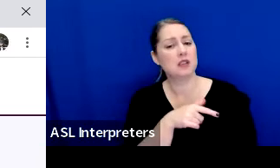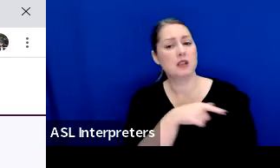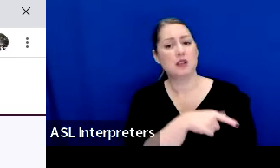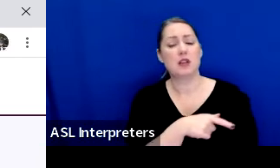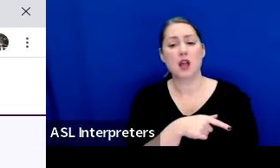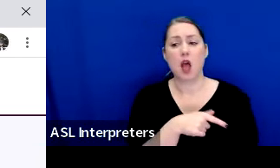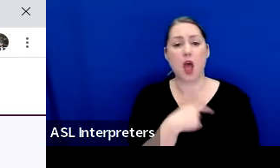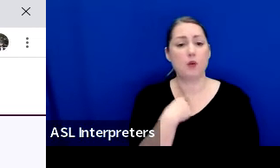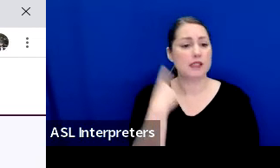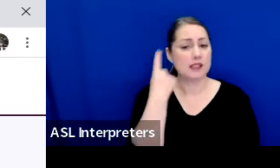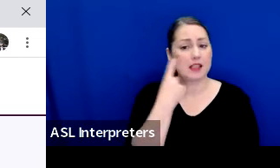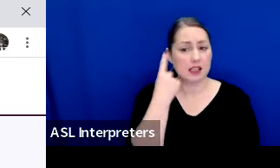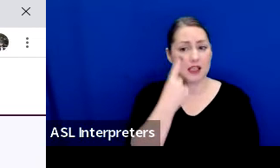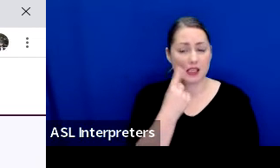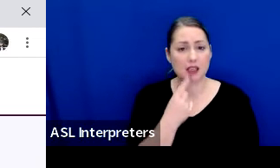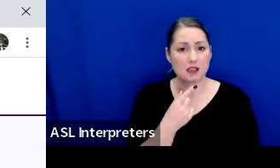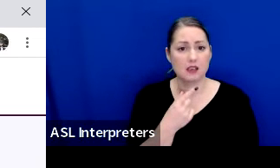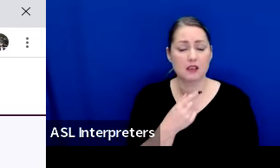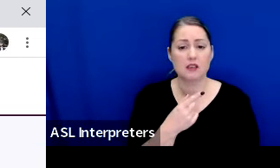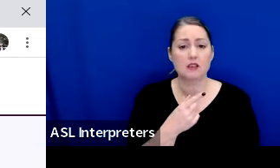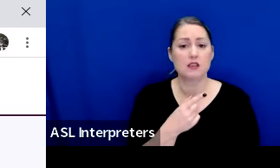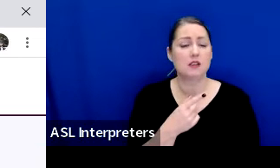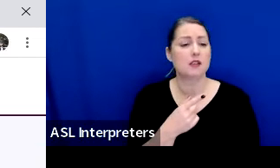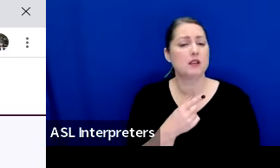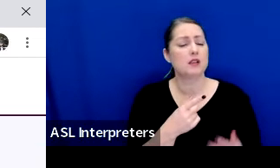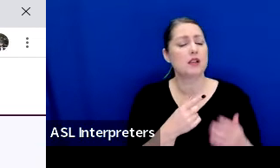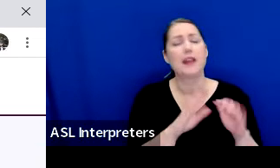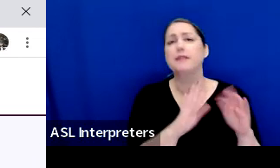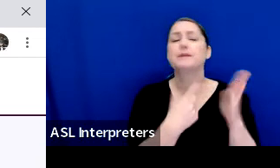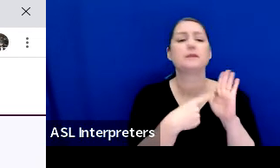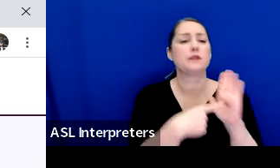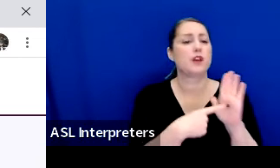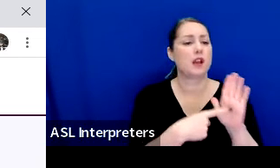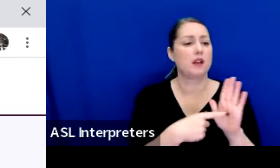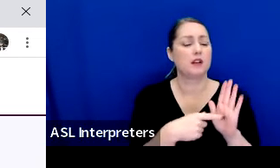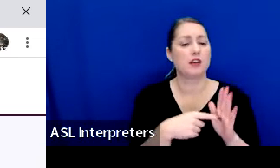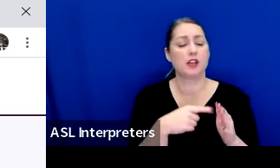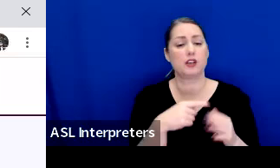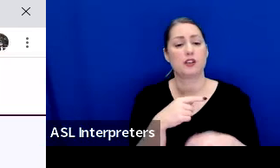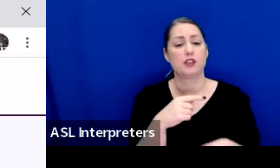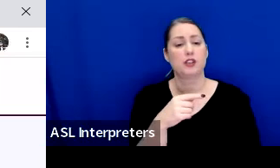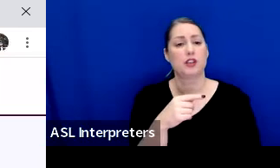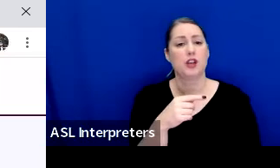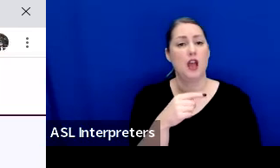is it might be nice to see some of the ways. For example, Joe Jabra is used embedded